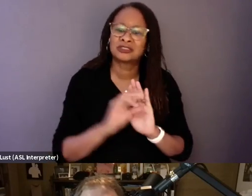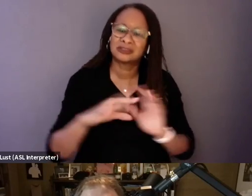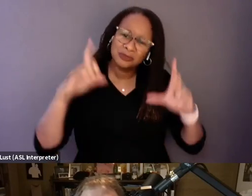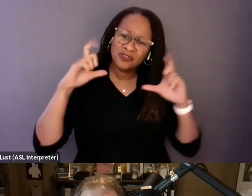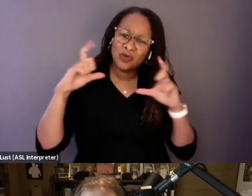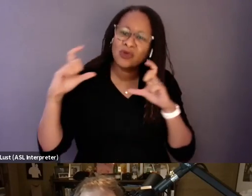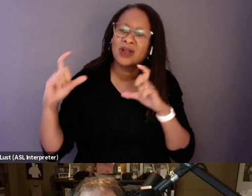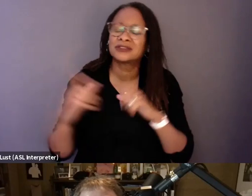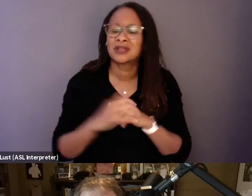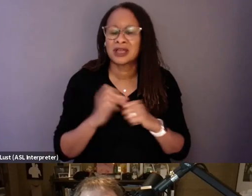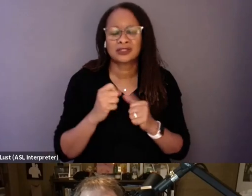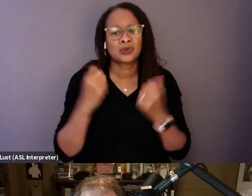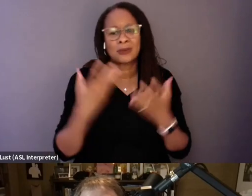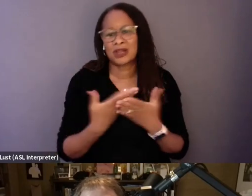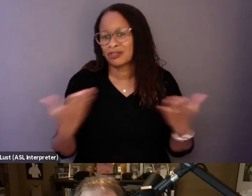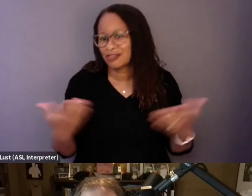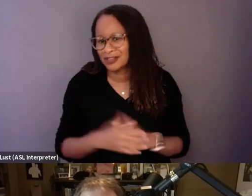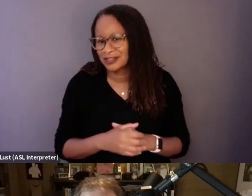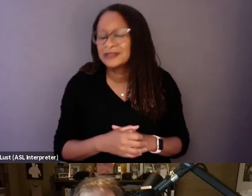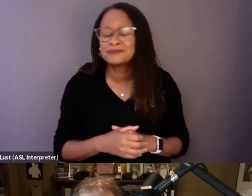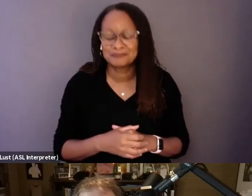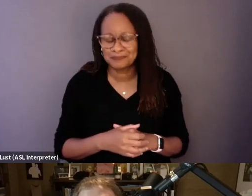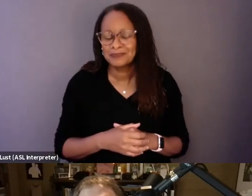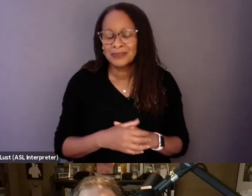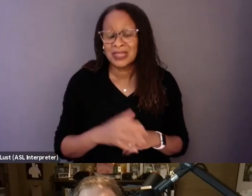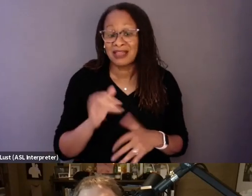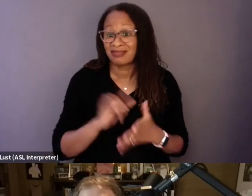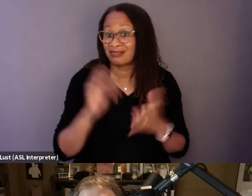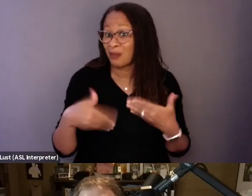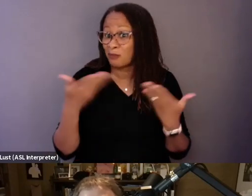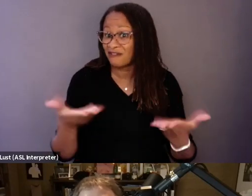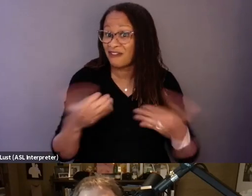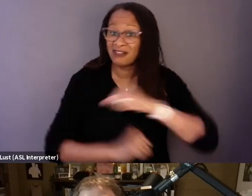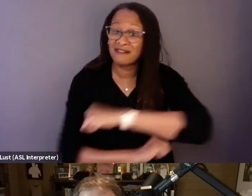and so many other things. So that provided the foundation for being able